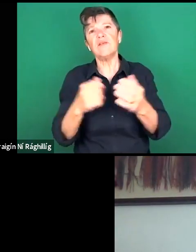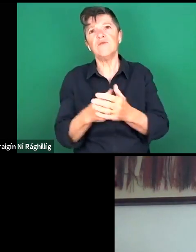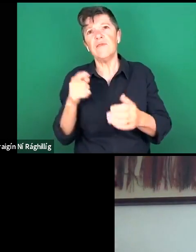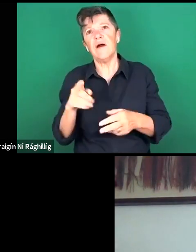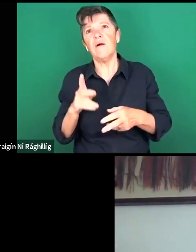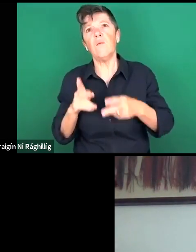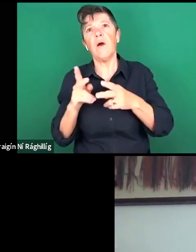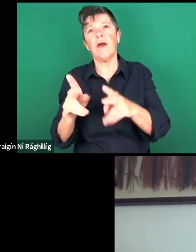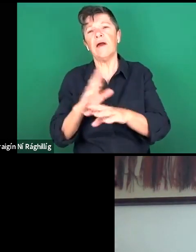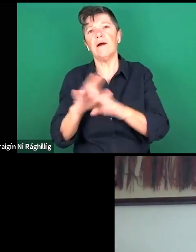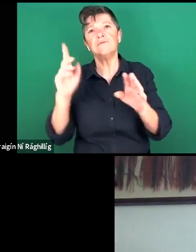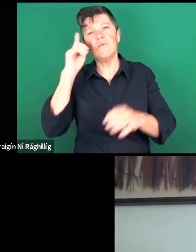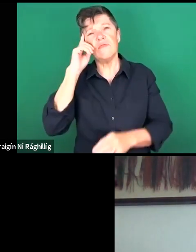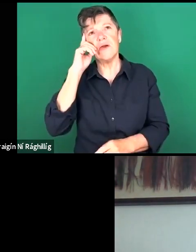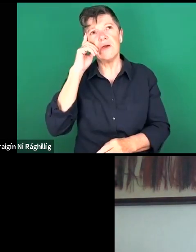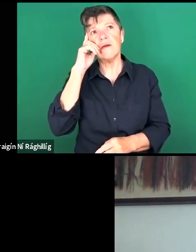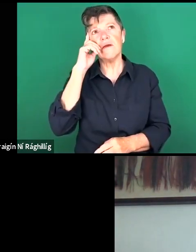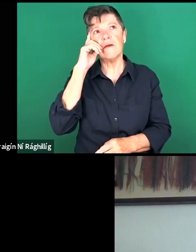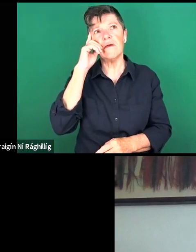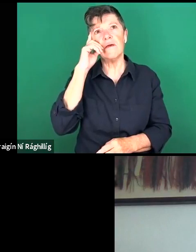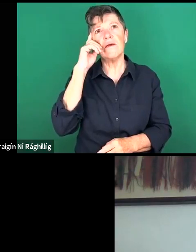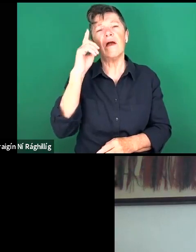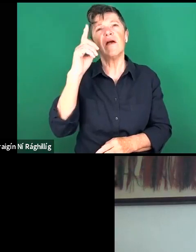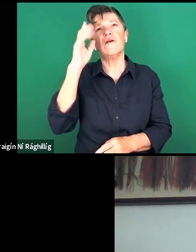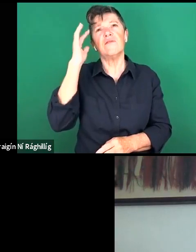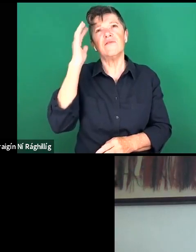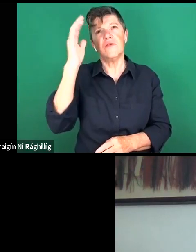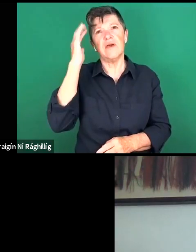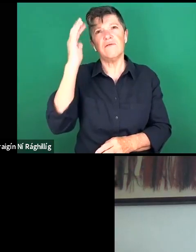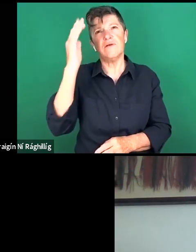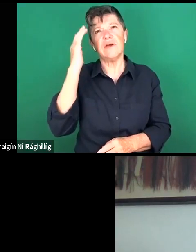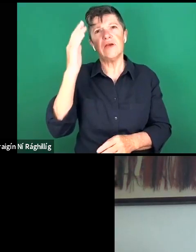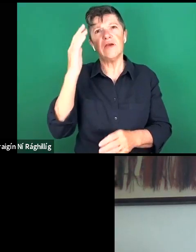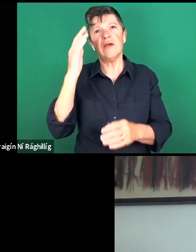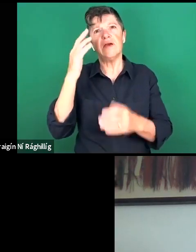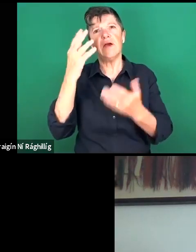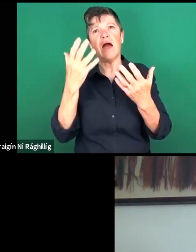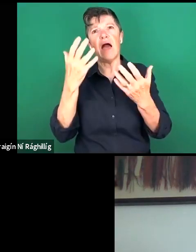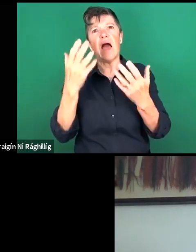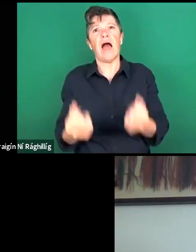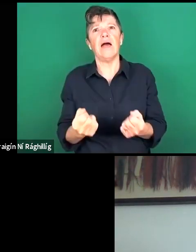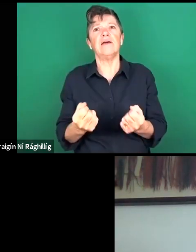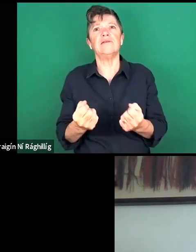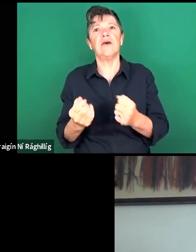and then in that sense migration will become much less of an issue because